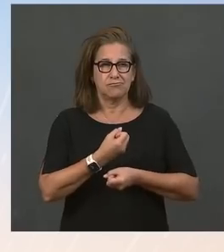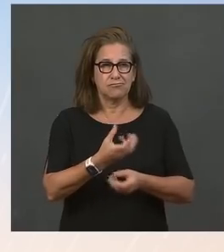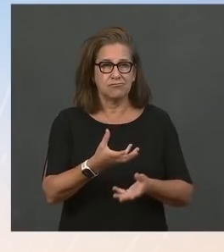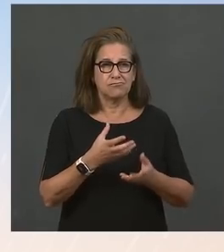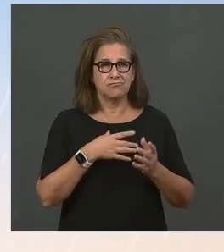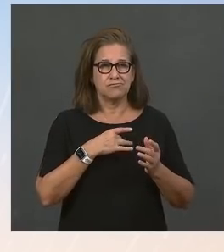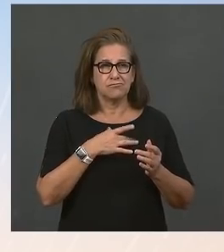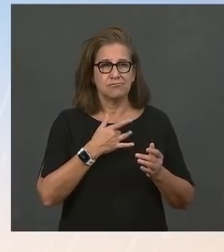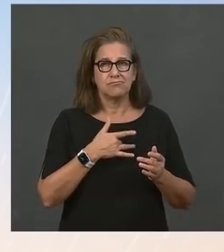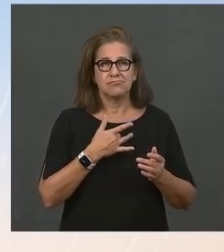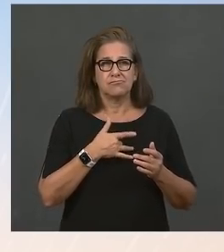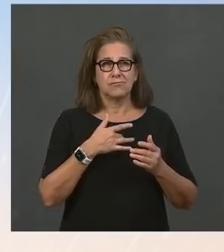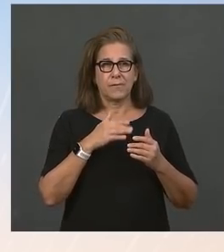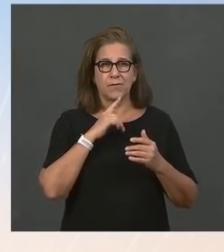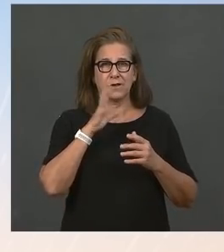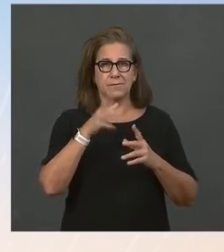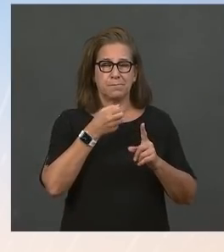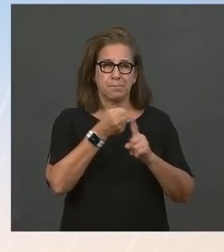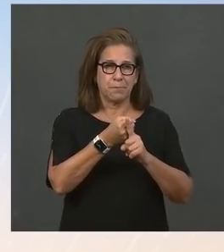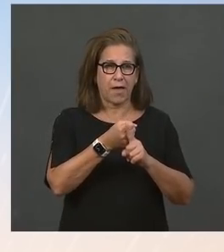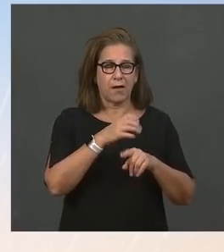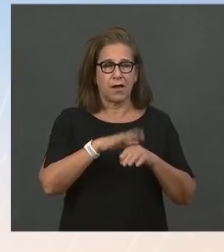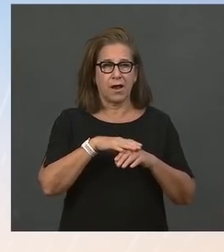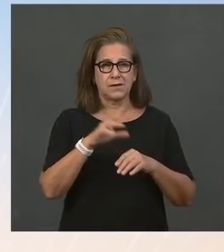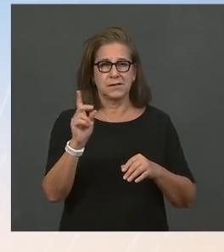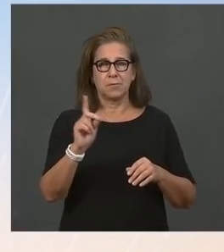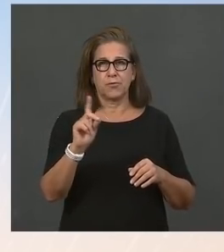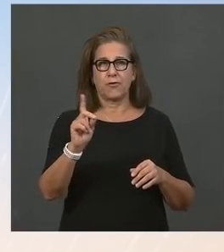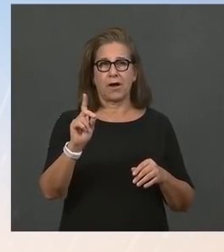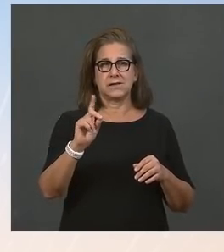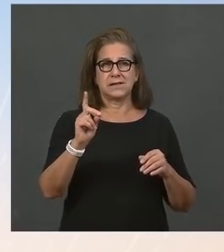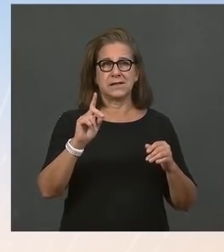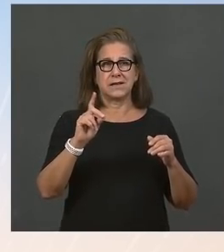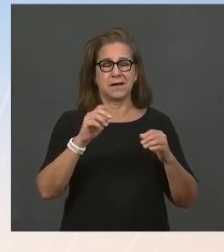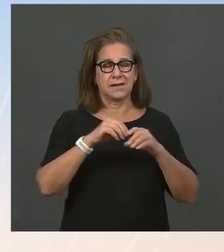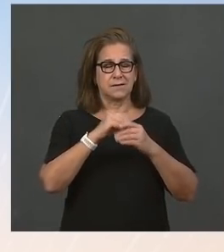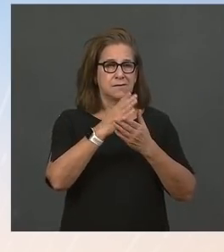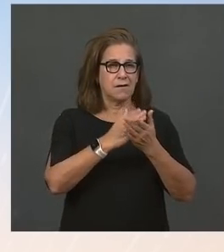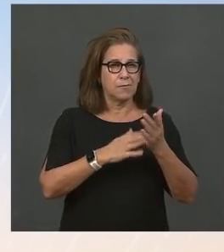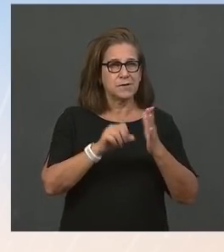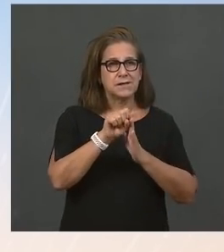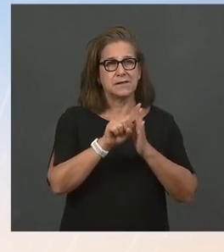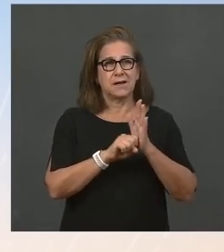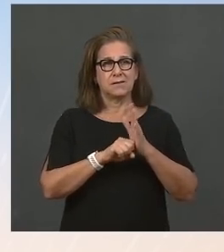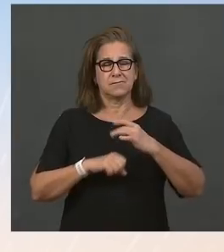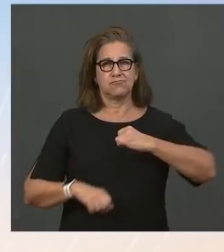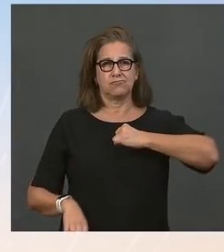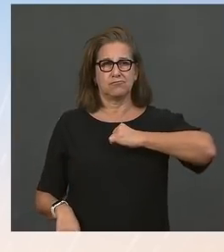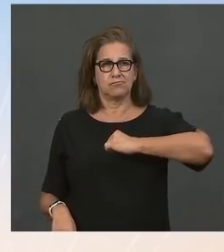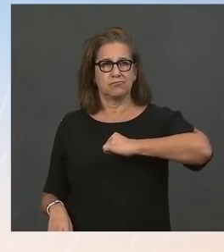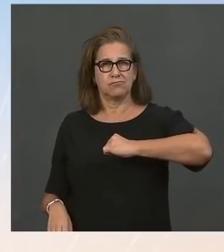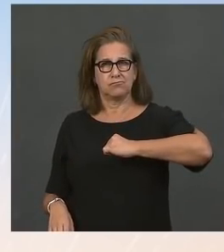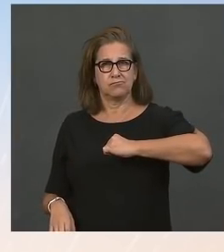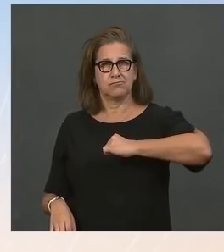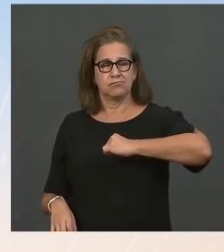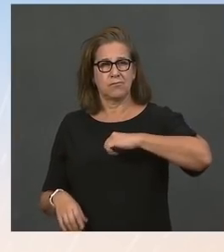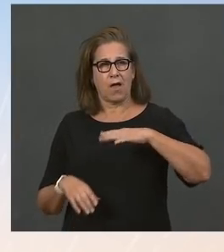what we've seen across the country in states and by state legislators -- that it is time to have a conversation about what this looks like moving forward. Go ahead.